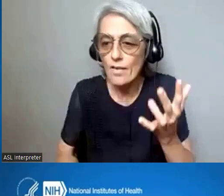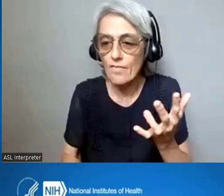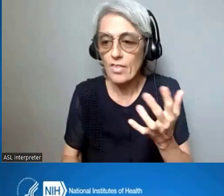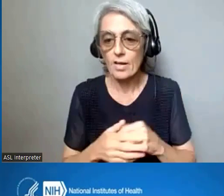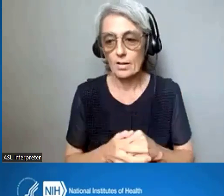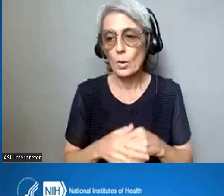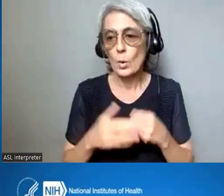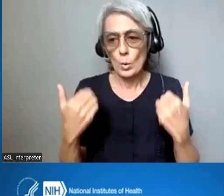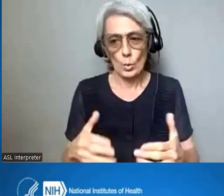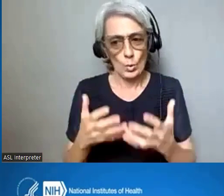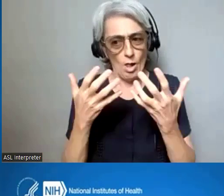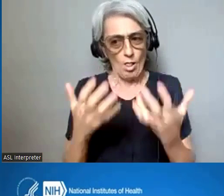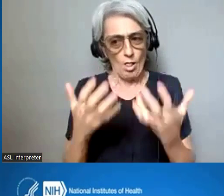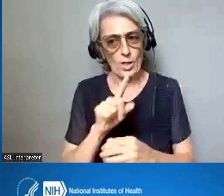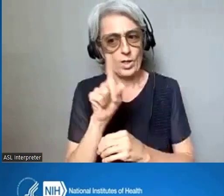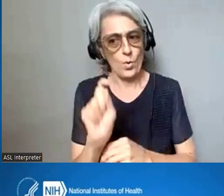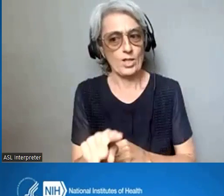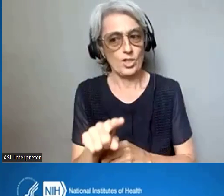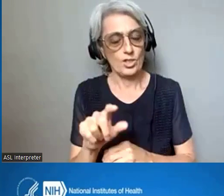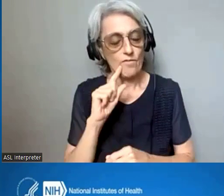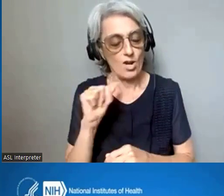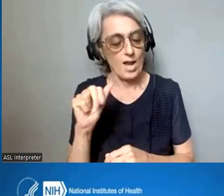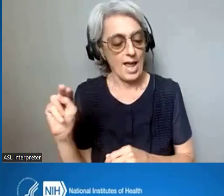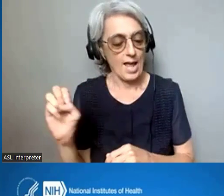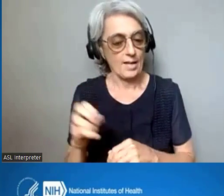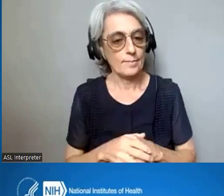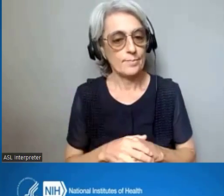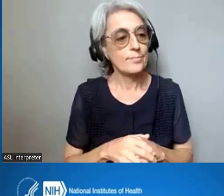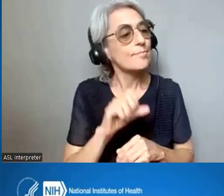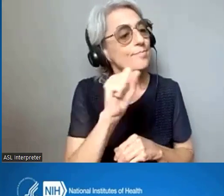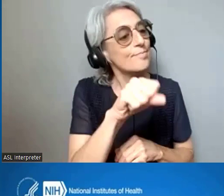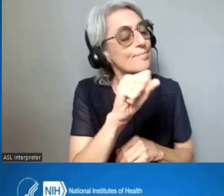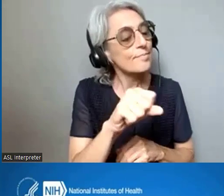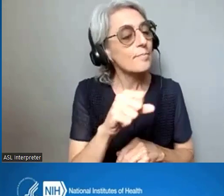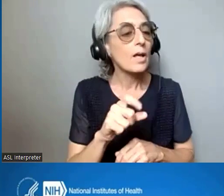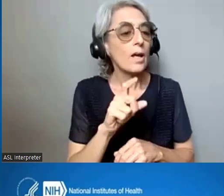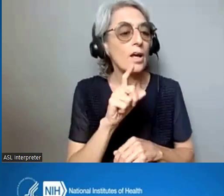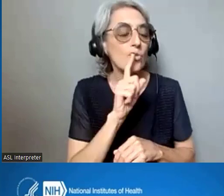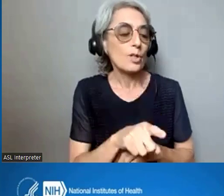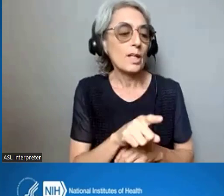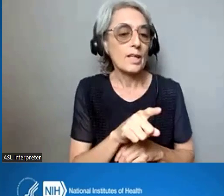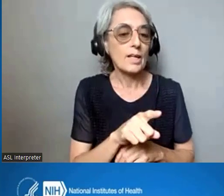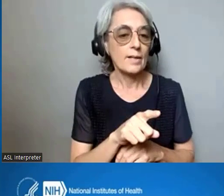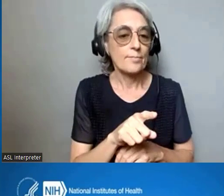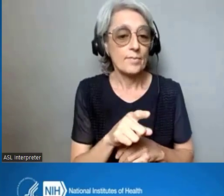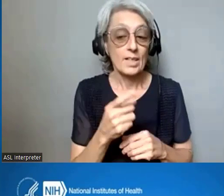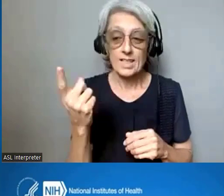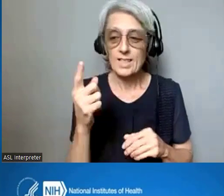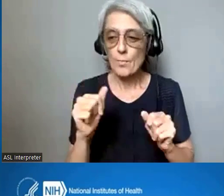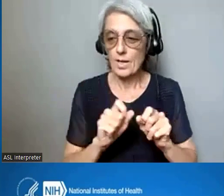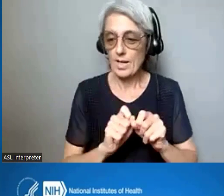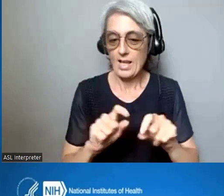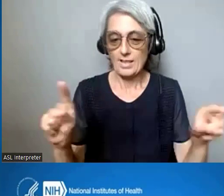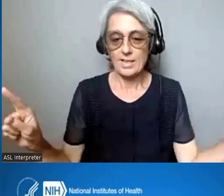Anne Gershenson: Yeah. So a lot of that answer is, and if someone can put this in the chat, the link to Matchmaker in the chat for me,